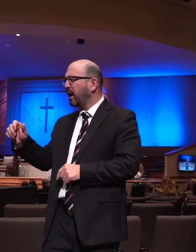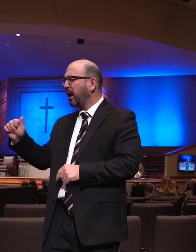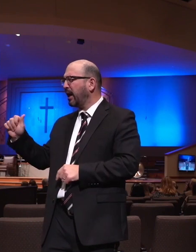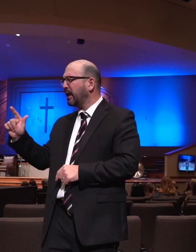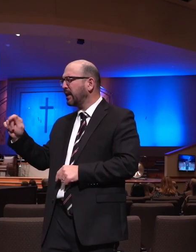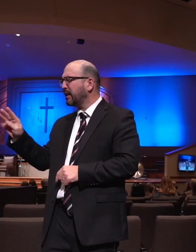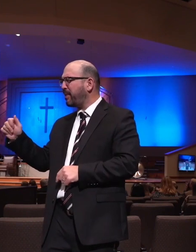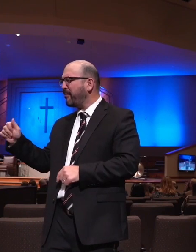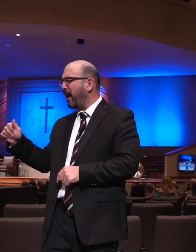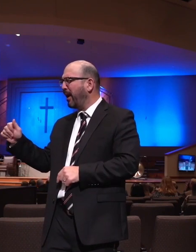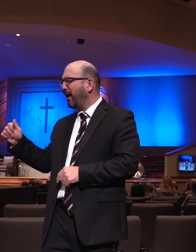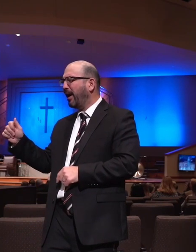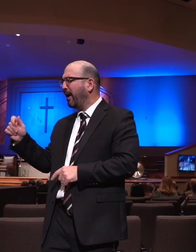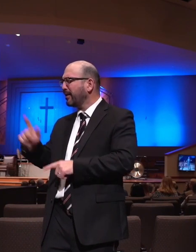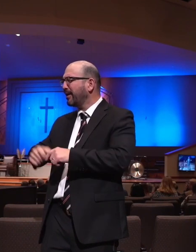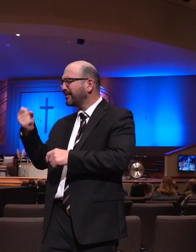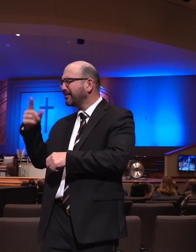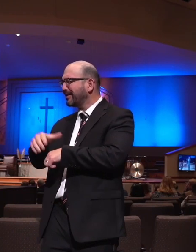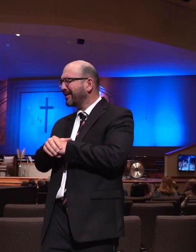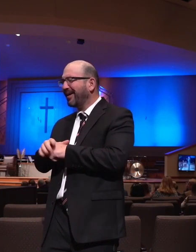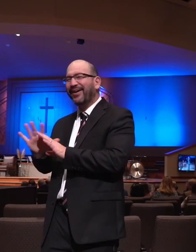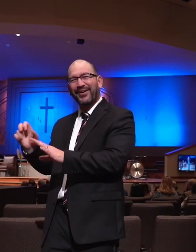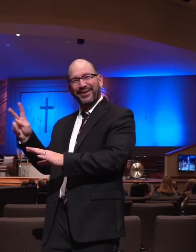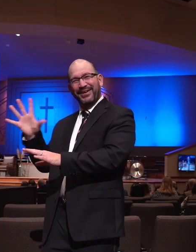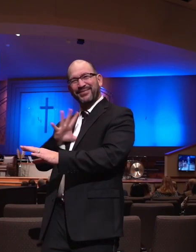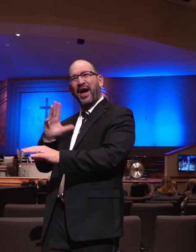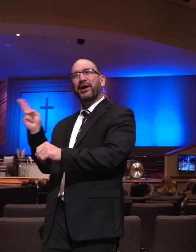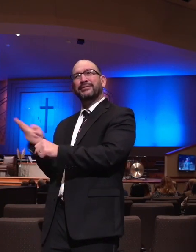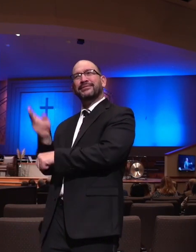that well then use your coming